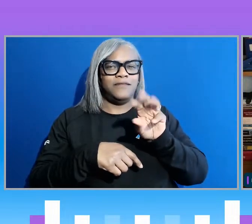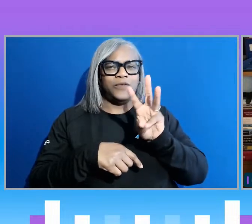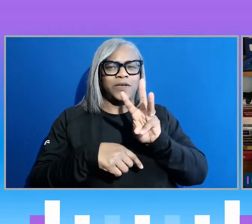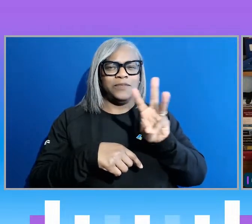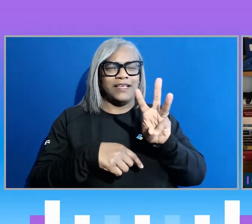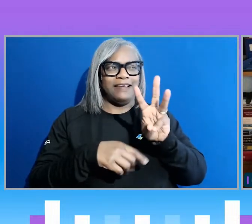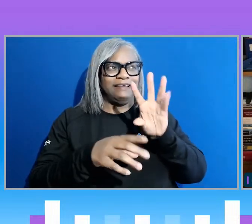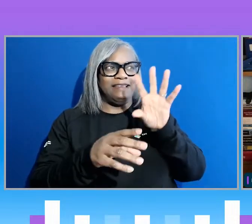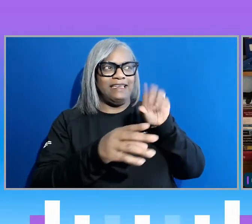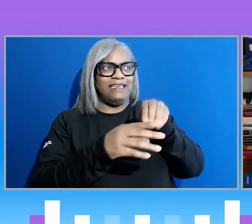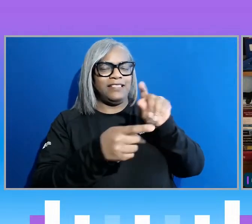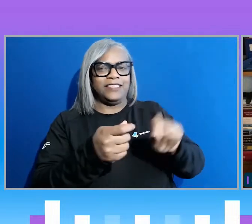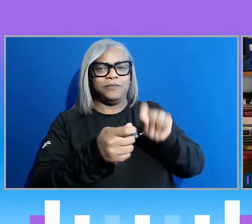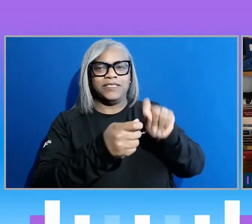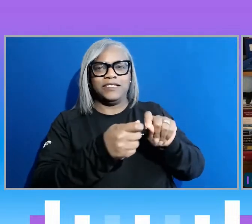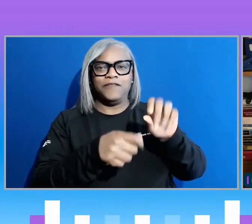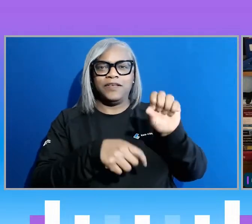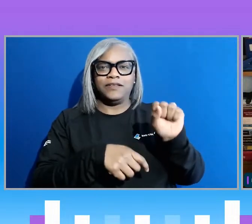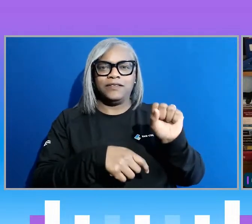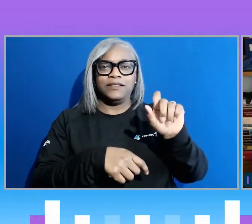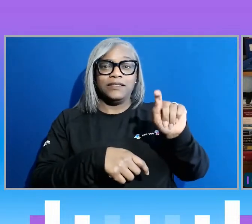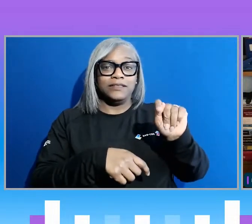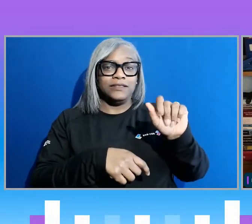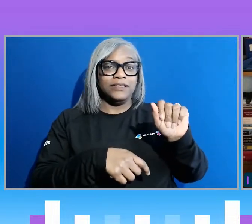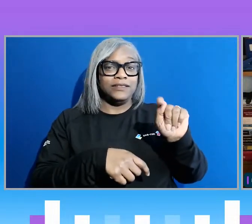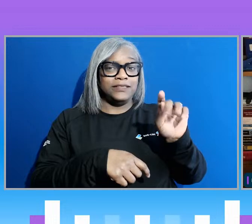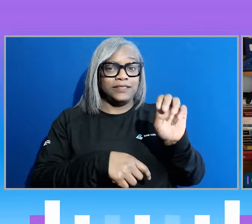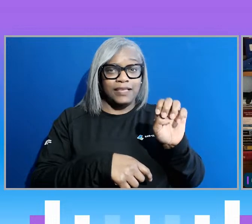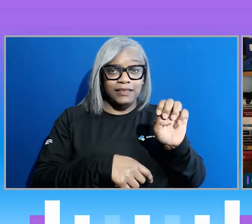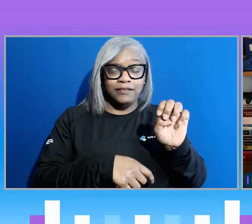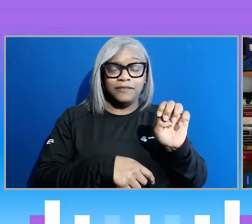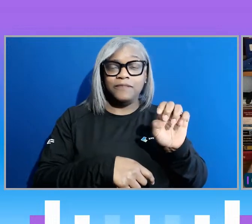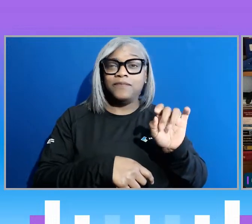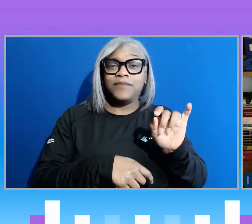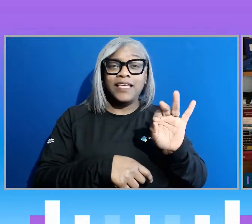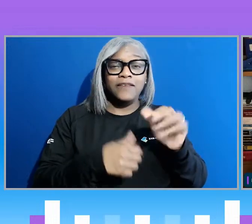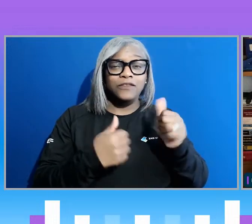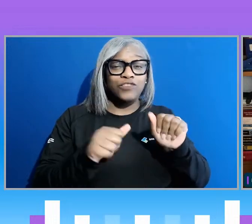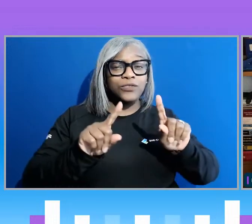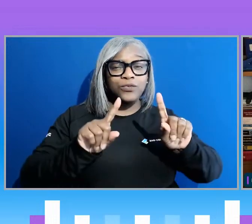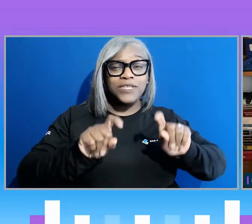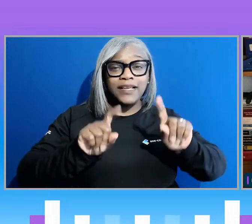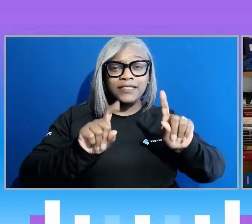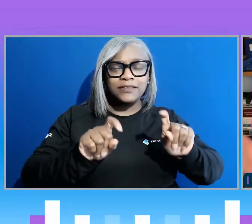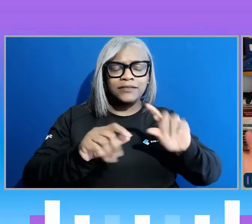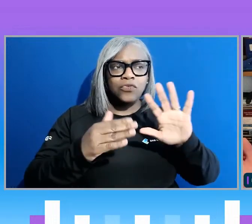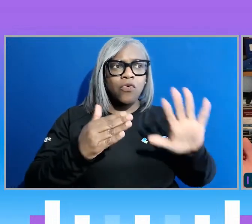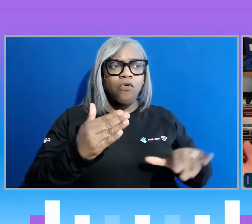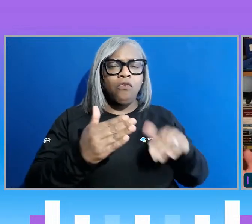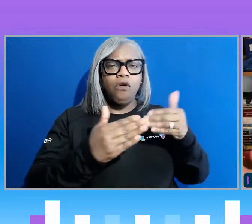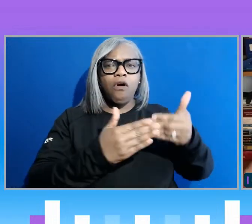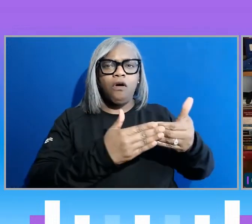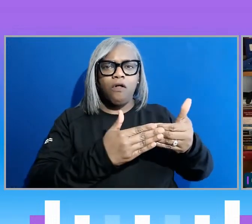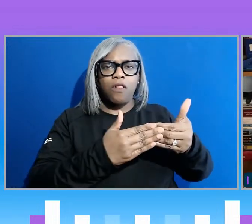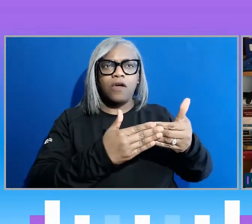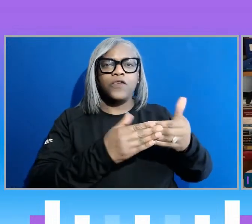that state. Right. And so if you were trying to test, for